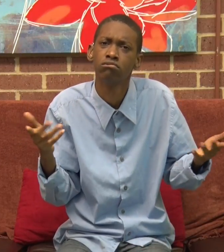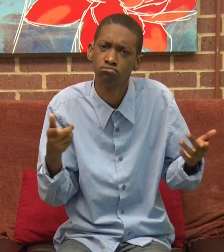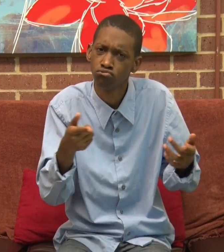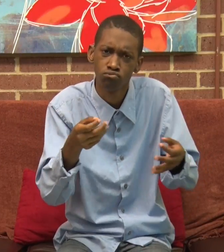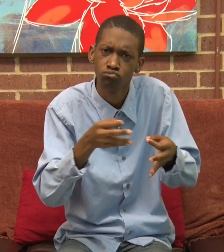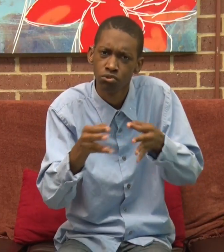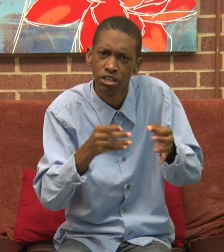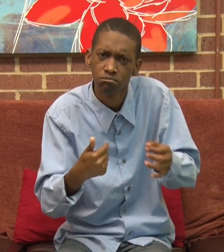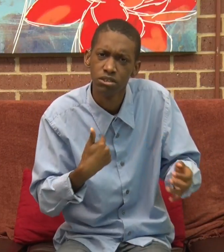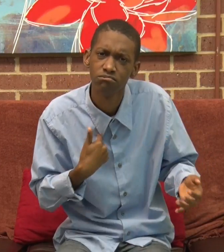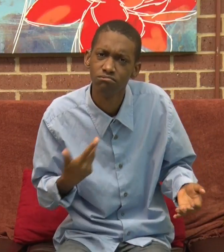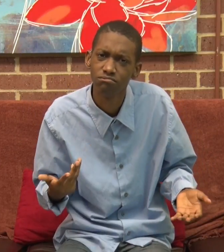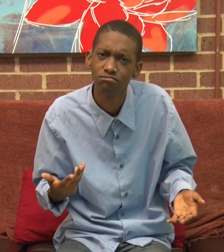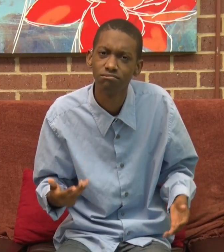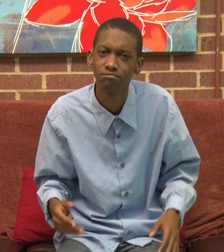If so, what was it?